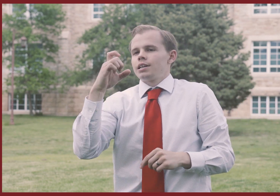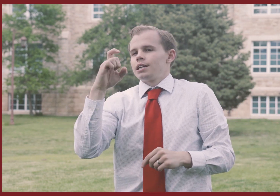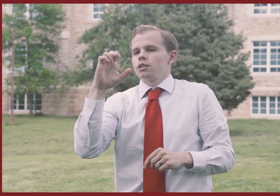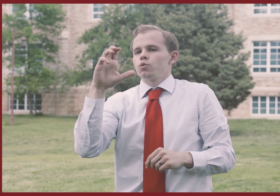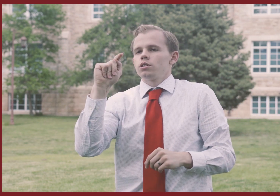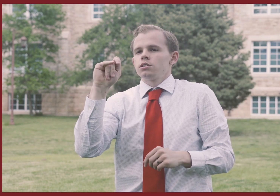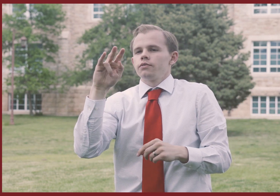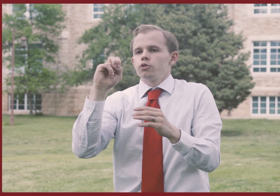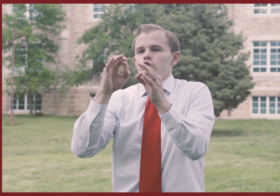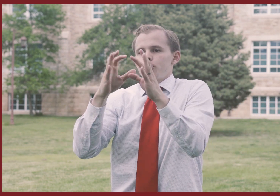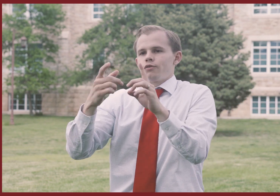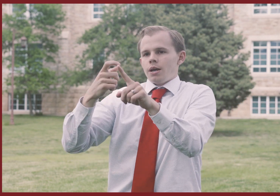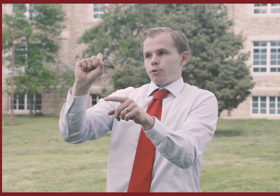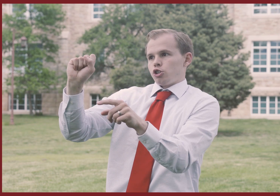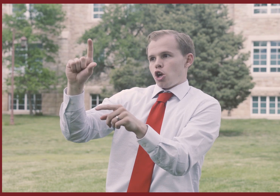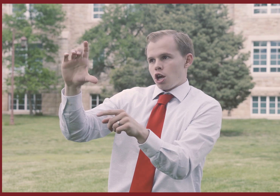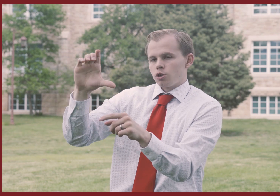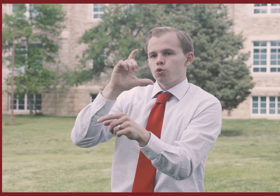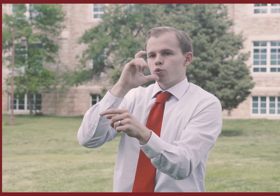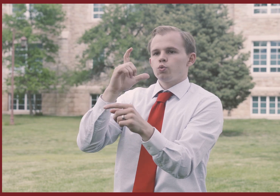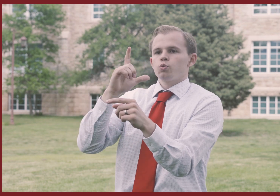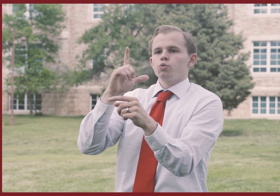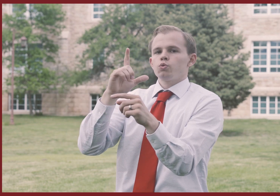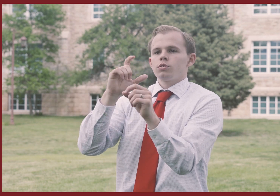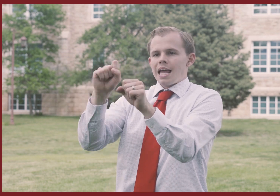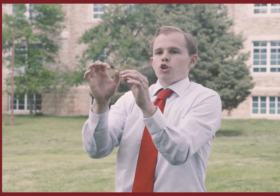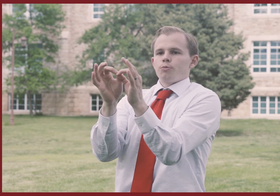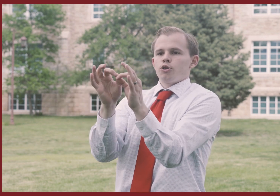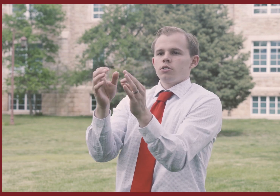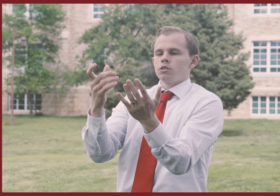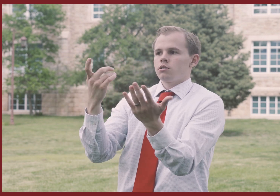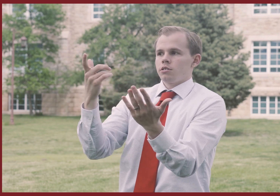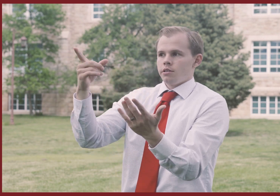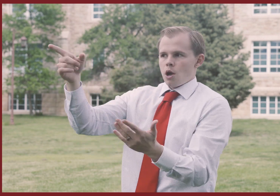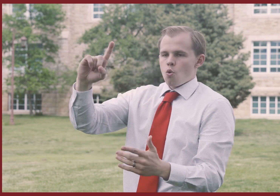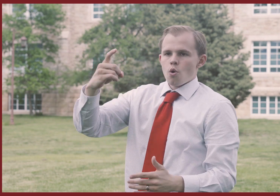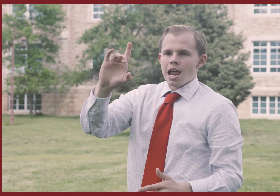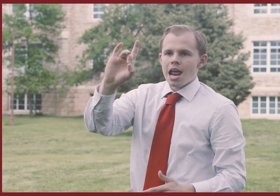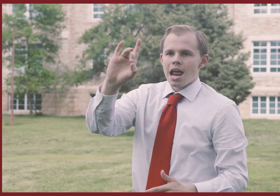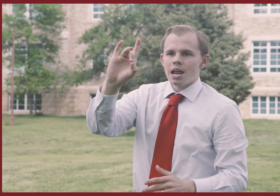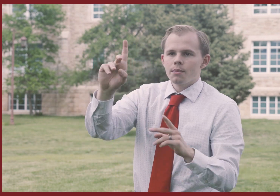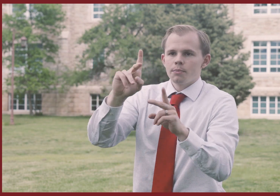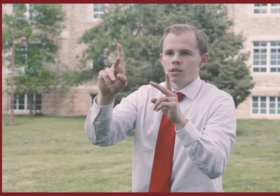have to go through executive interpreters from Salt Lake City who can interpret, but there are only eight